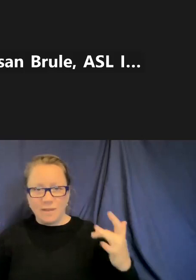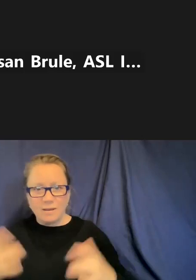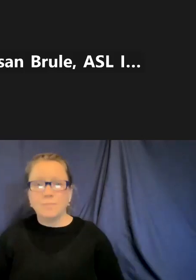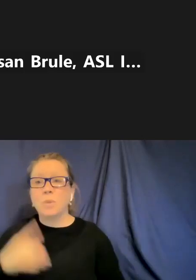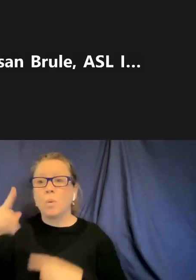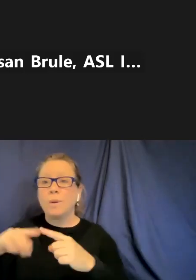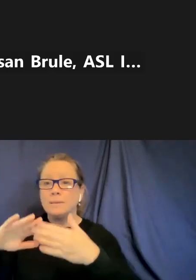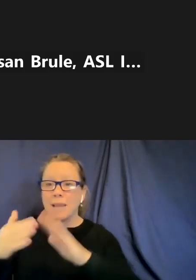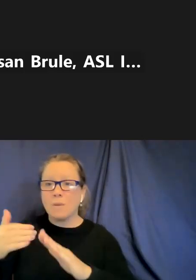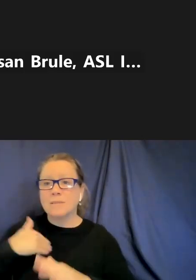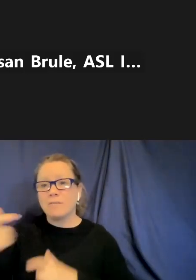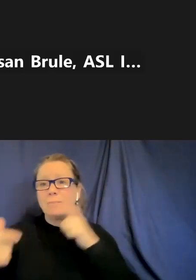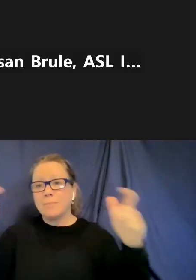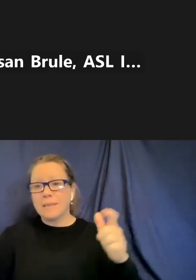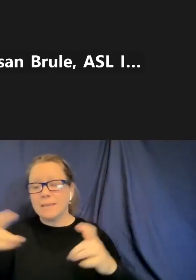either public meetings that are going to draw a lot of attention,